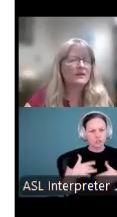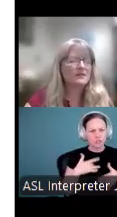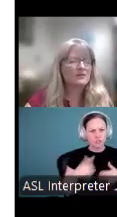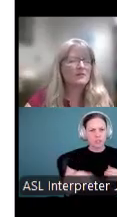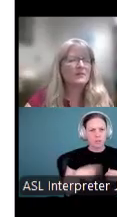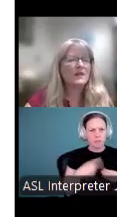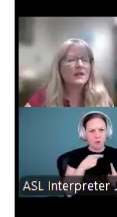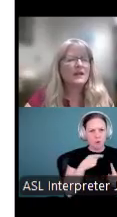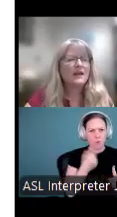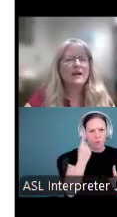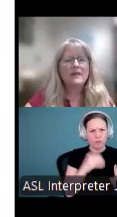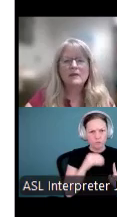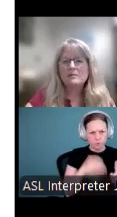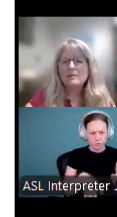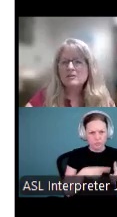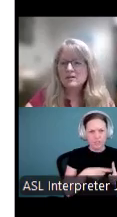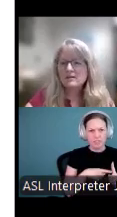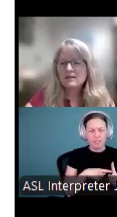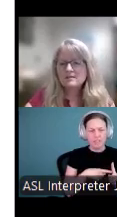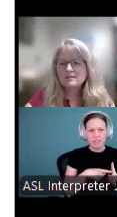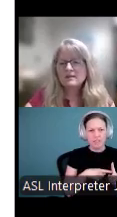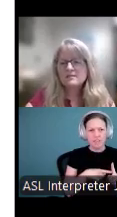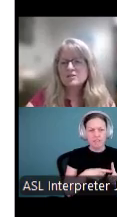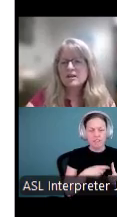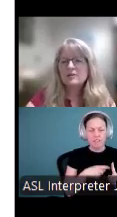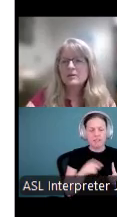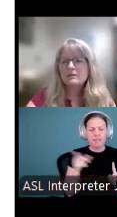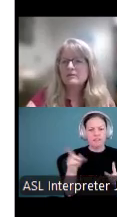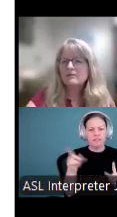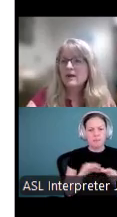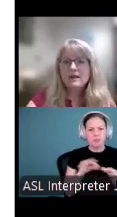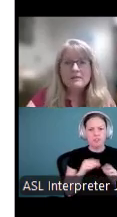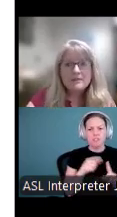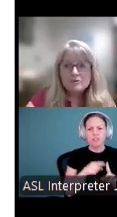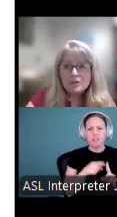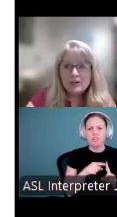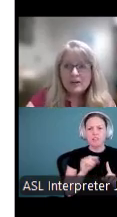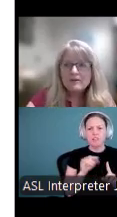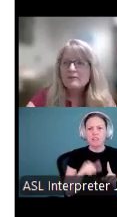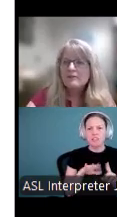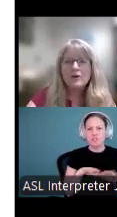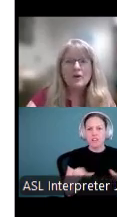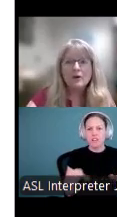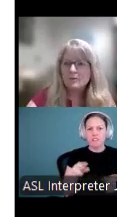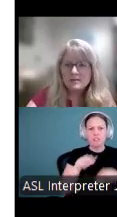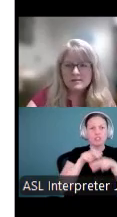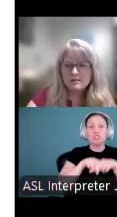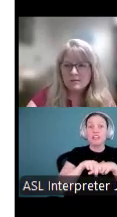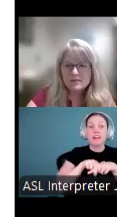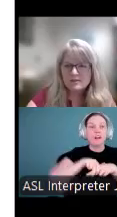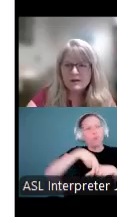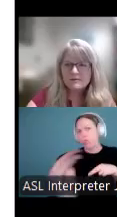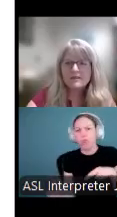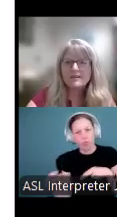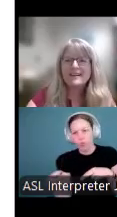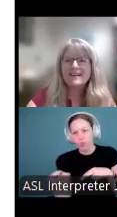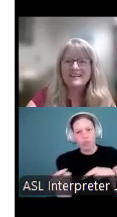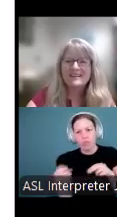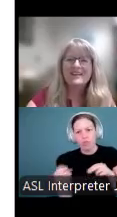their classroom, and they would mention things like this: child would fall off their chair for no reason whatsoever. You're